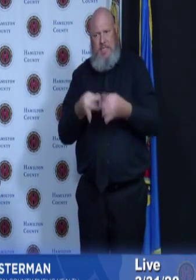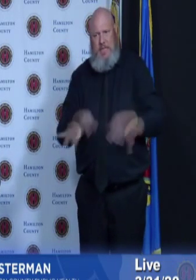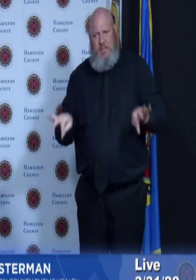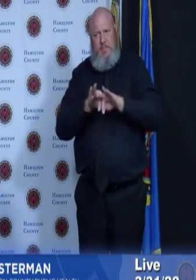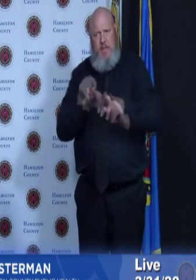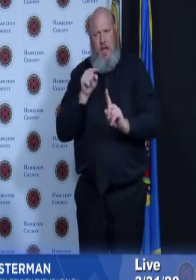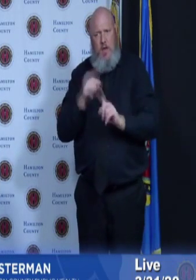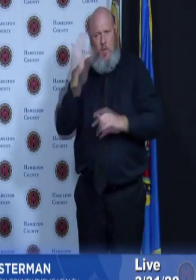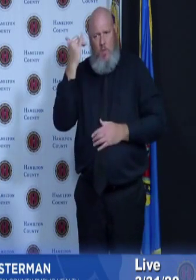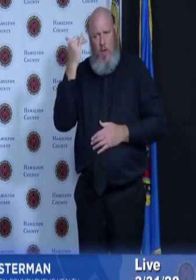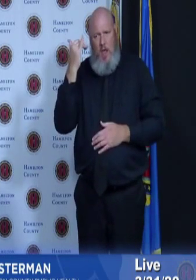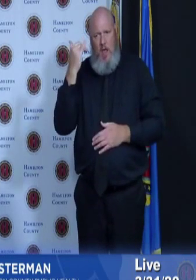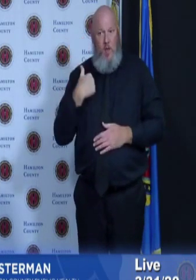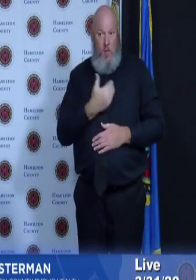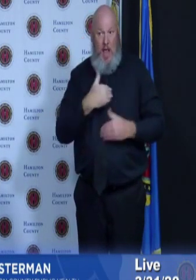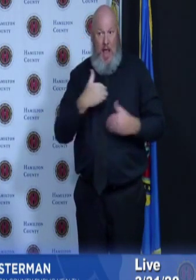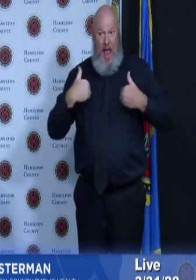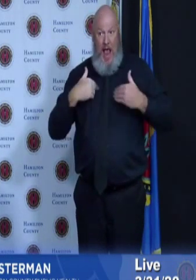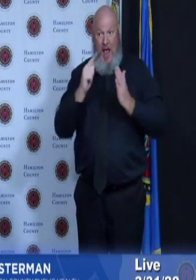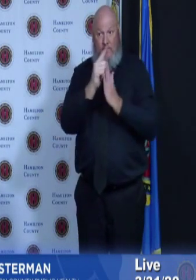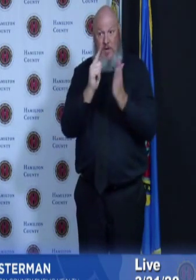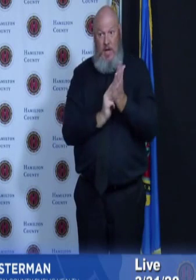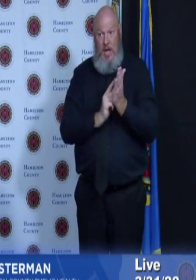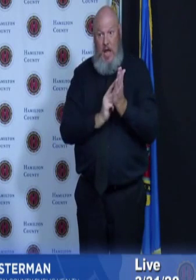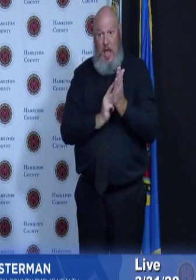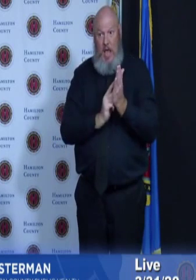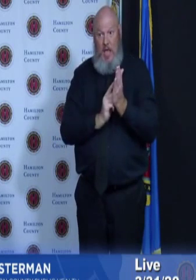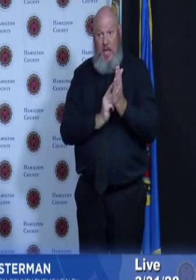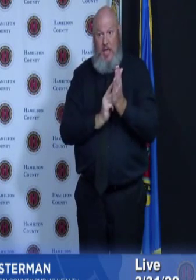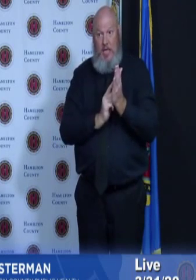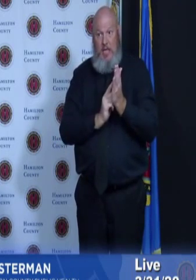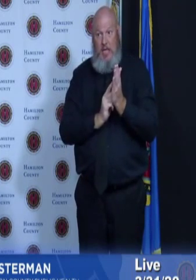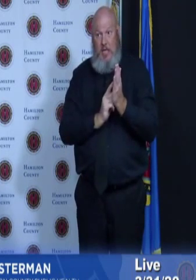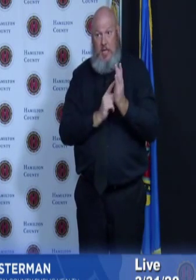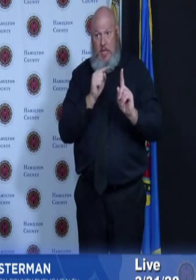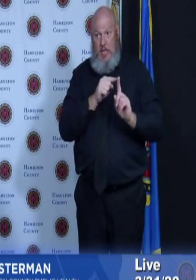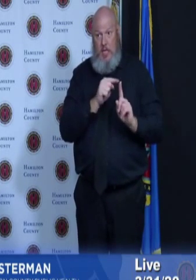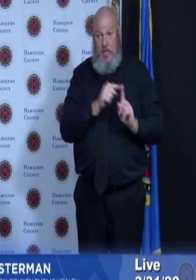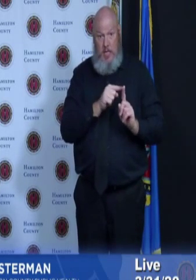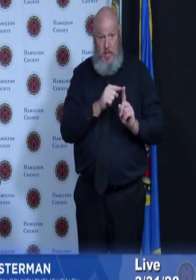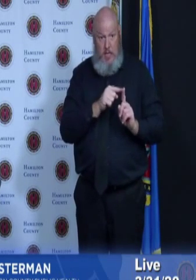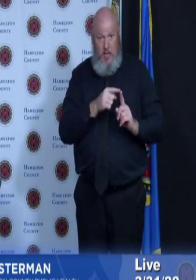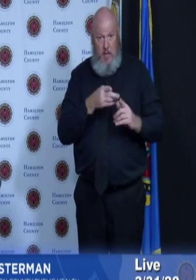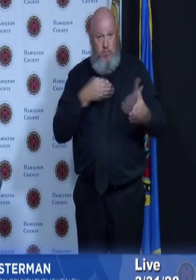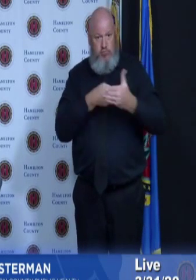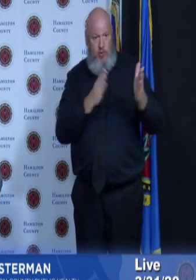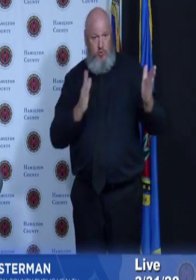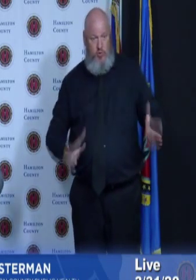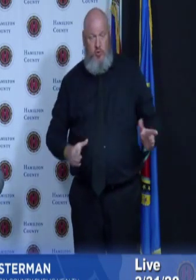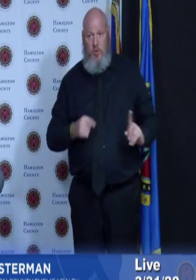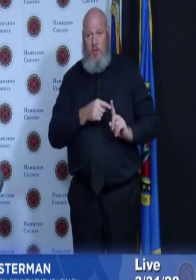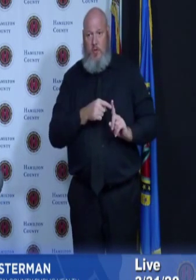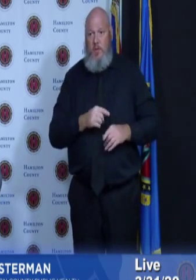decision on whether or not they should be considered an essential business under that order Commissioner Driehaus has done a wonderful job of